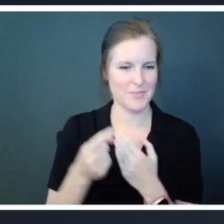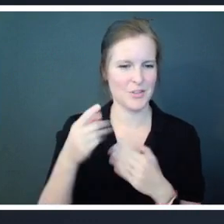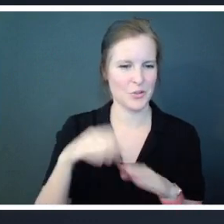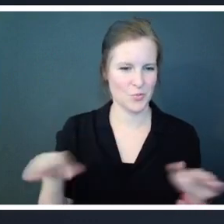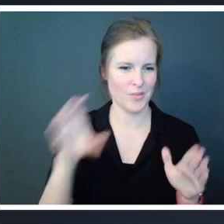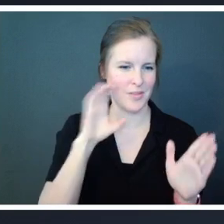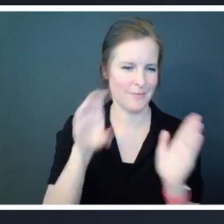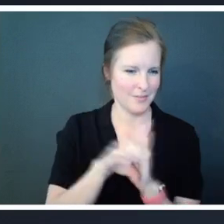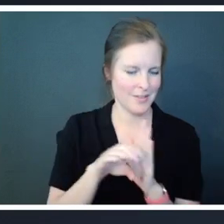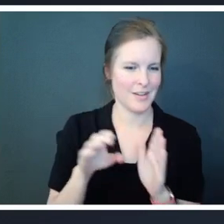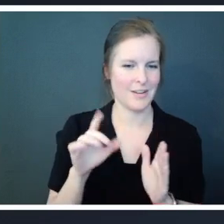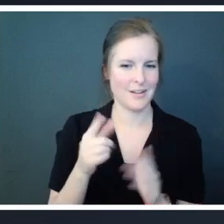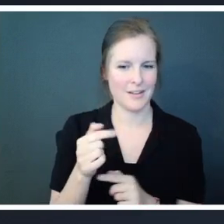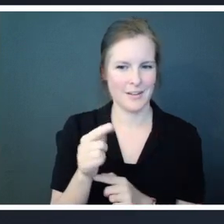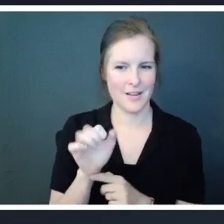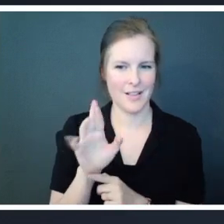Maureen Leary: I'm Maureen Leary. I am